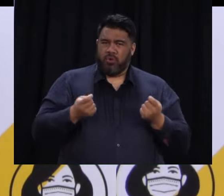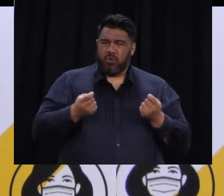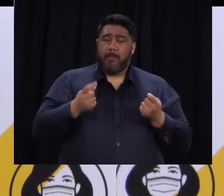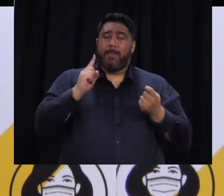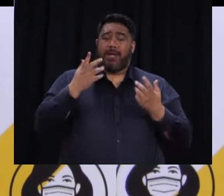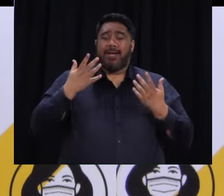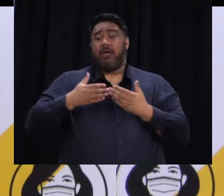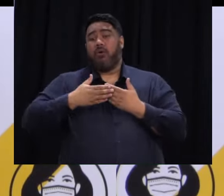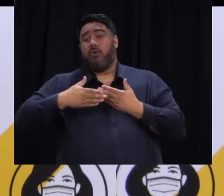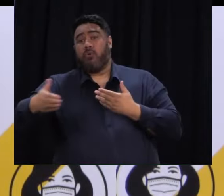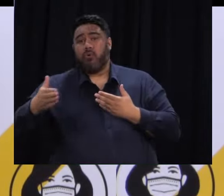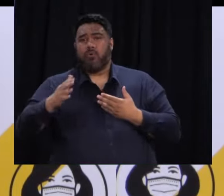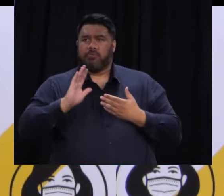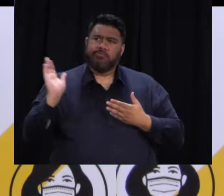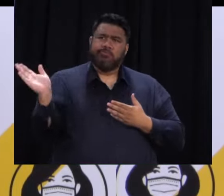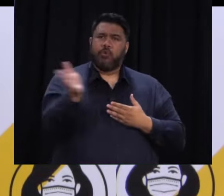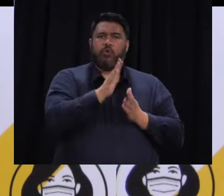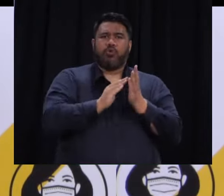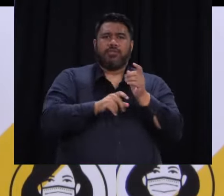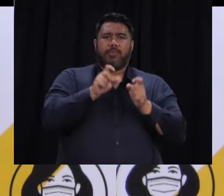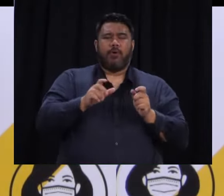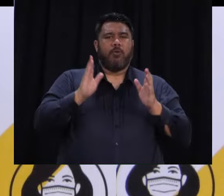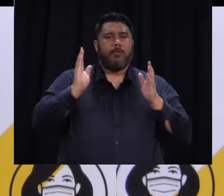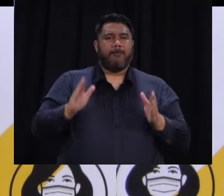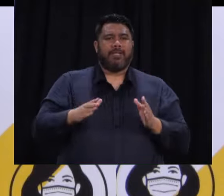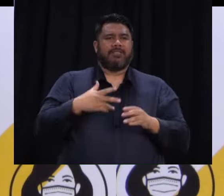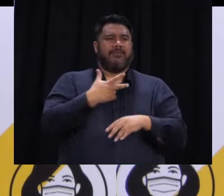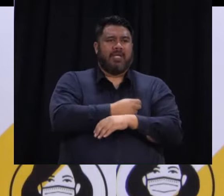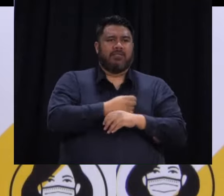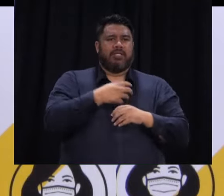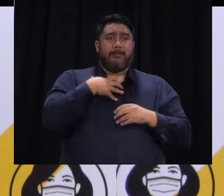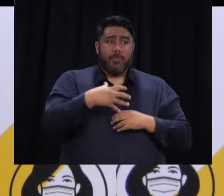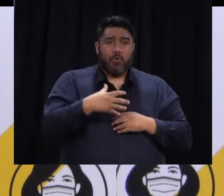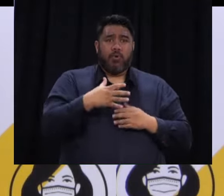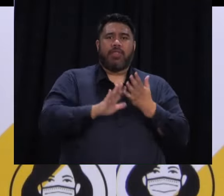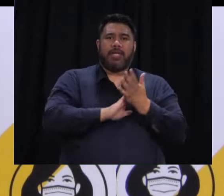that plan now. It was the right plan. It has worked well for